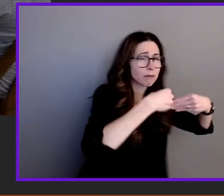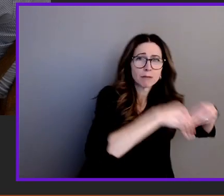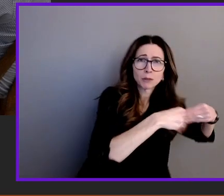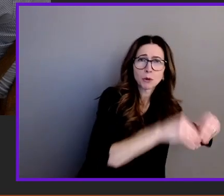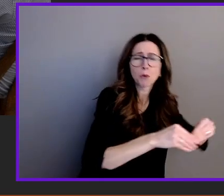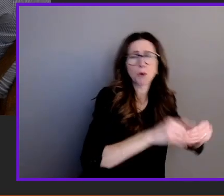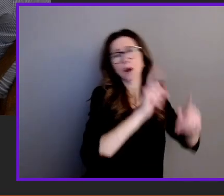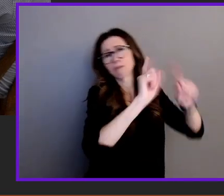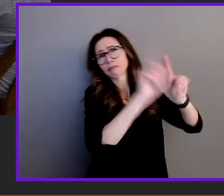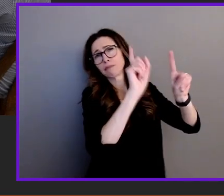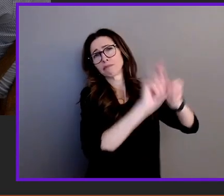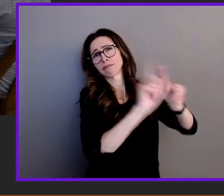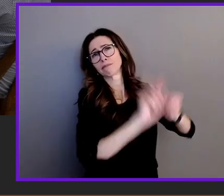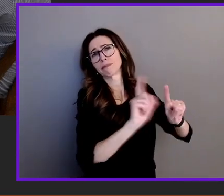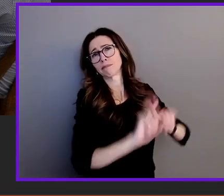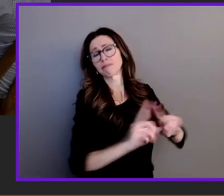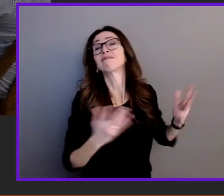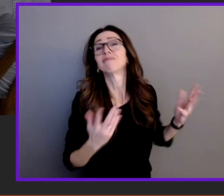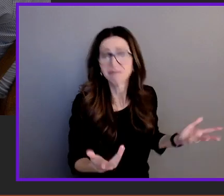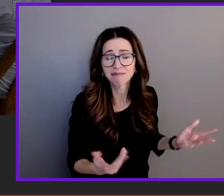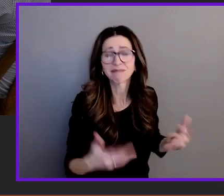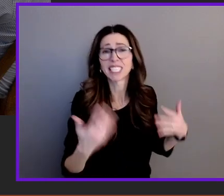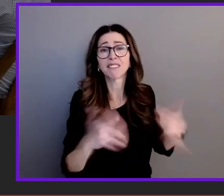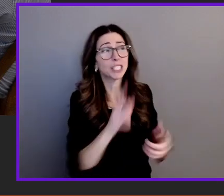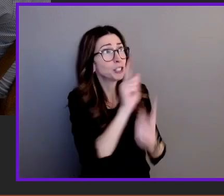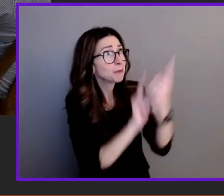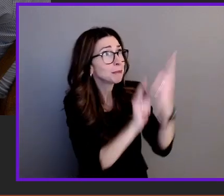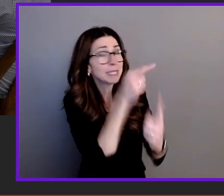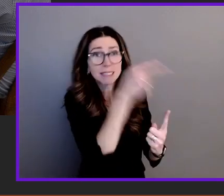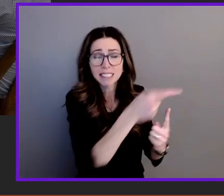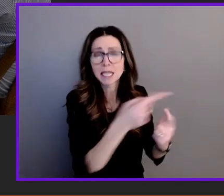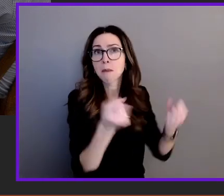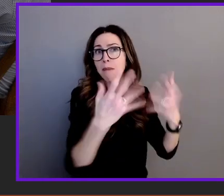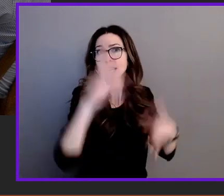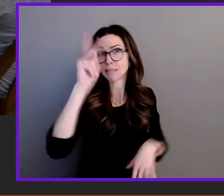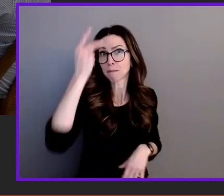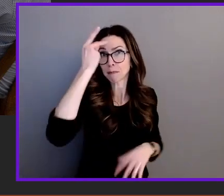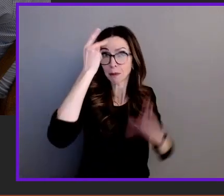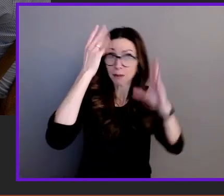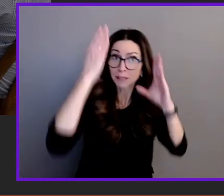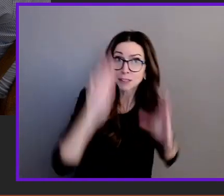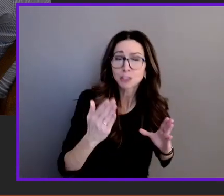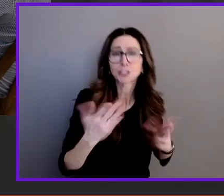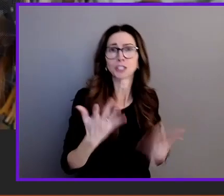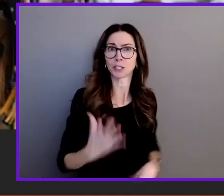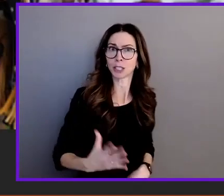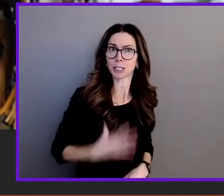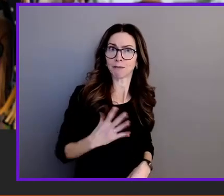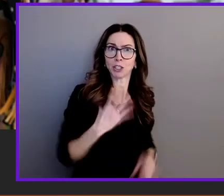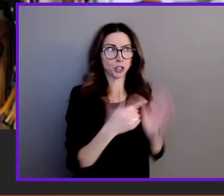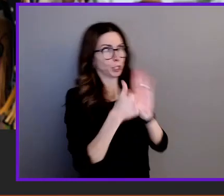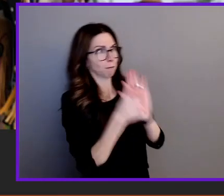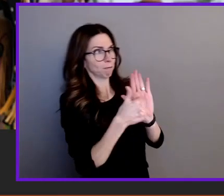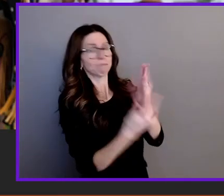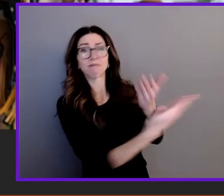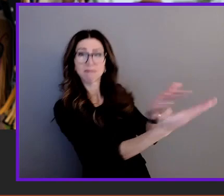with locally-elected leaders, politicians and officials. We participated in community gatherings,